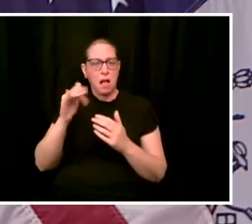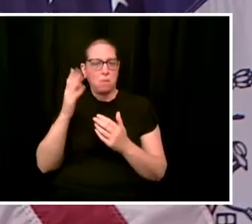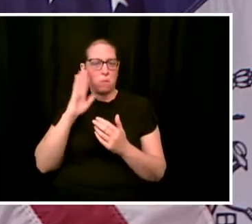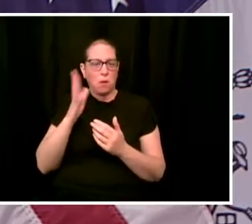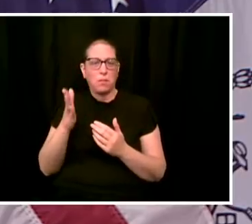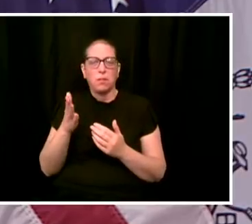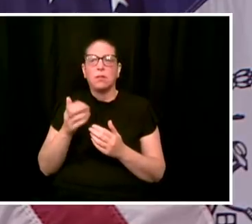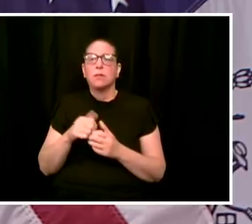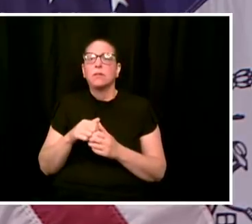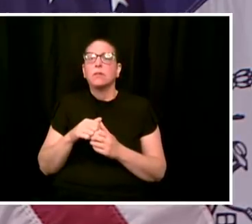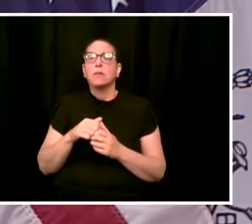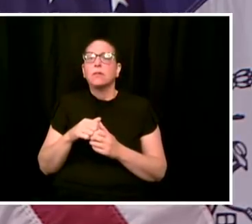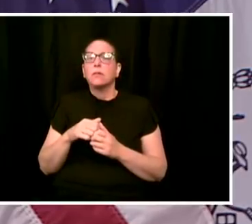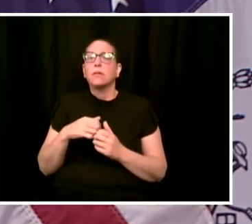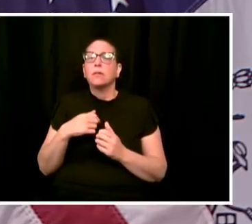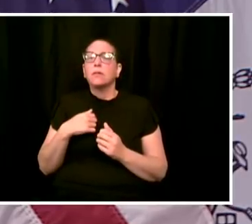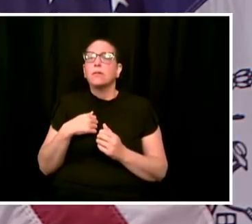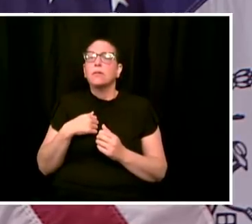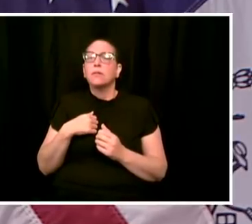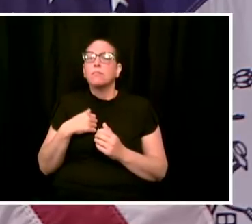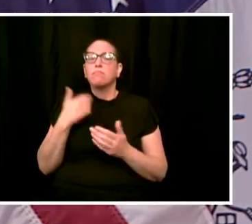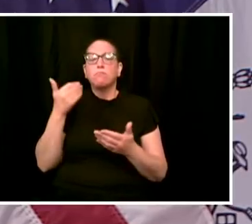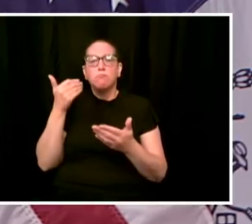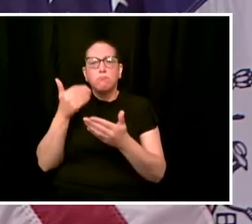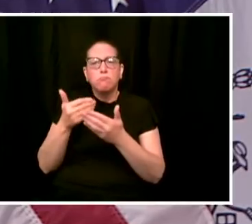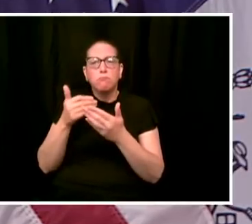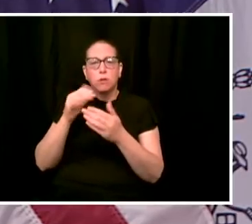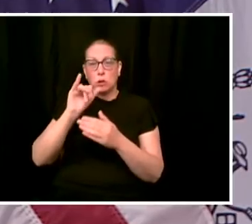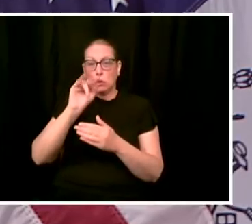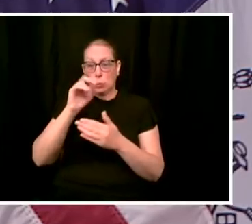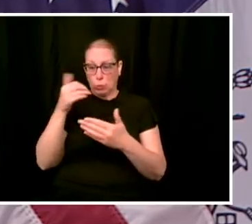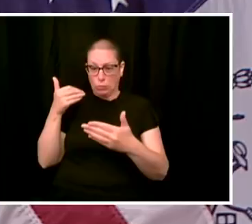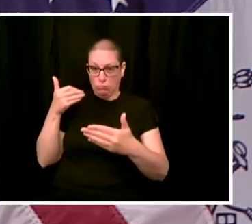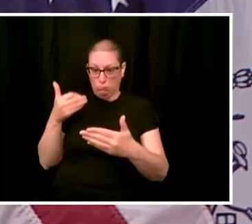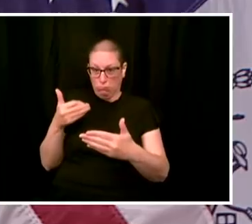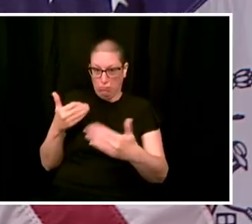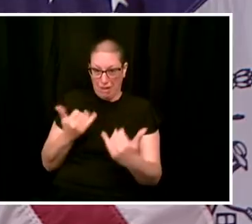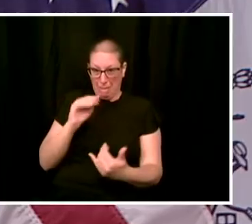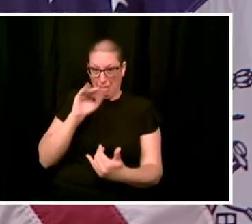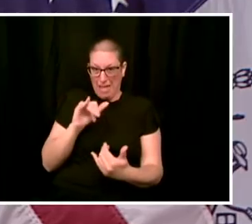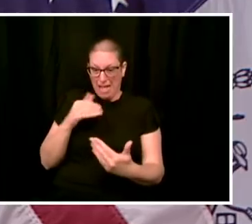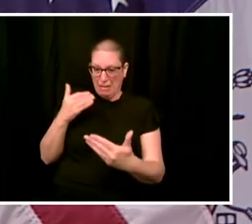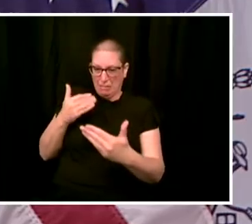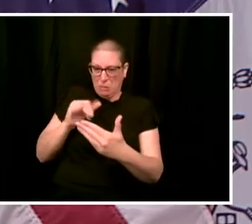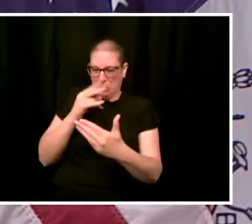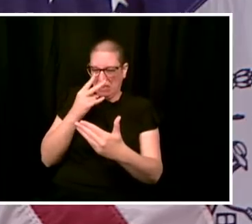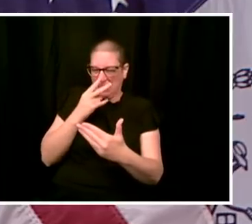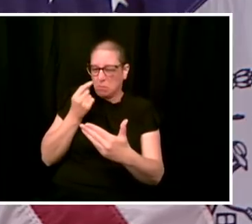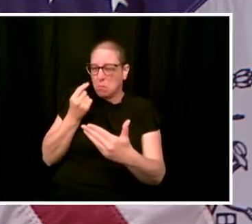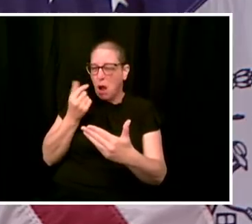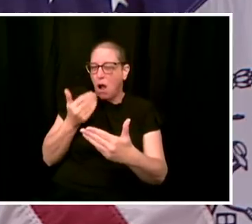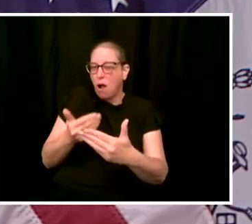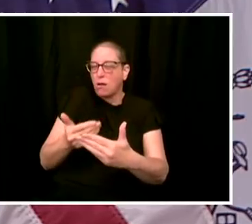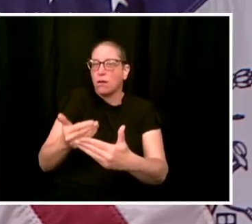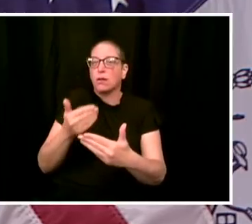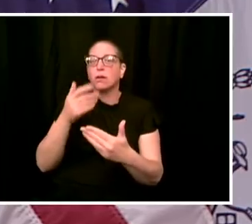ATHT EW HVEA TO LOOK AT AS WE GET THWART OF POINT OF BEING ABLE TO RELAX